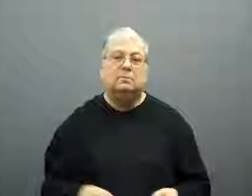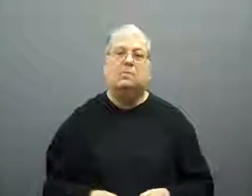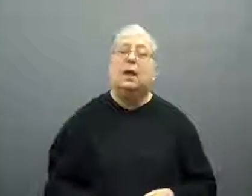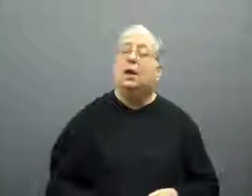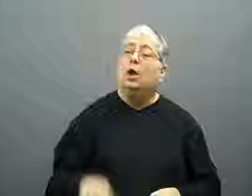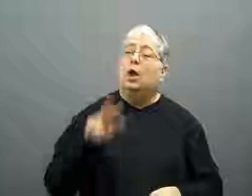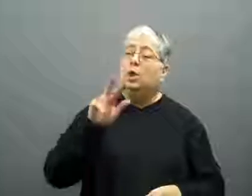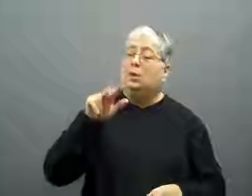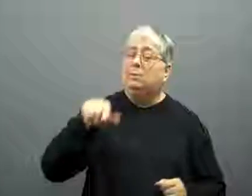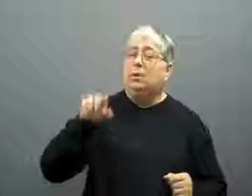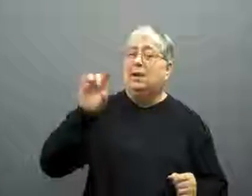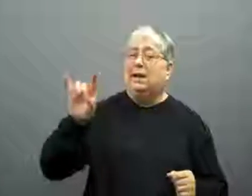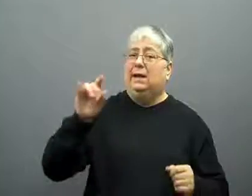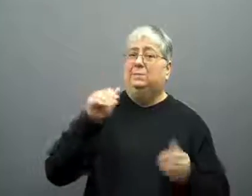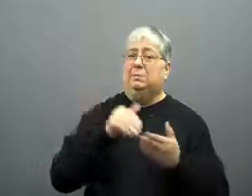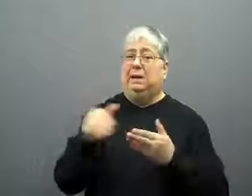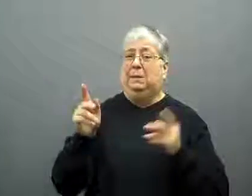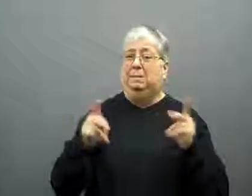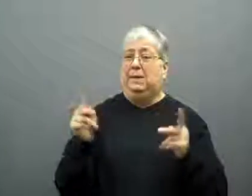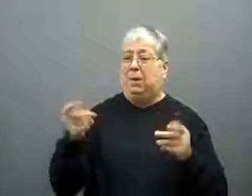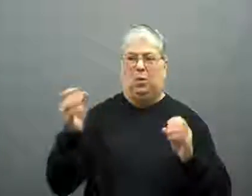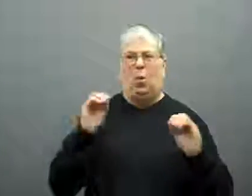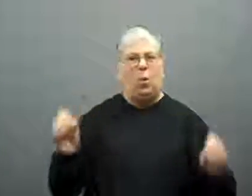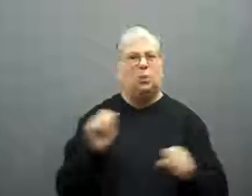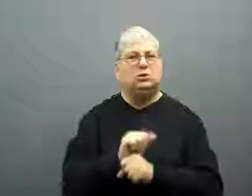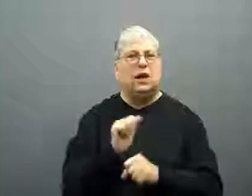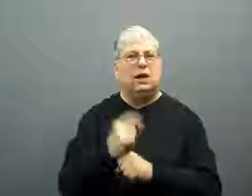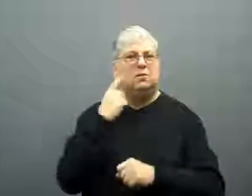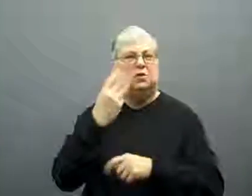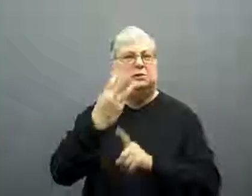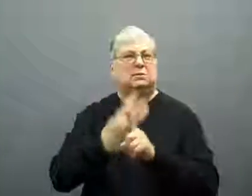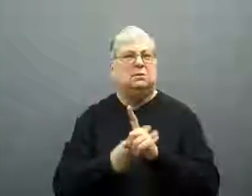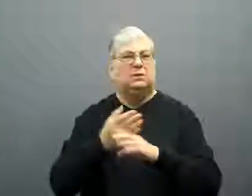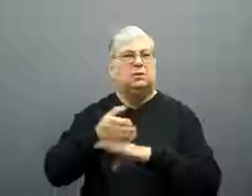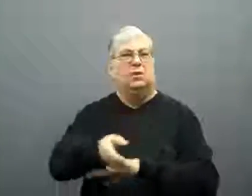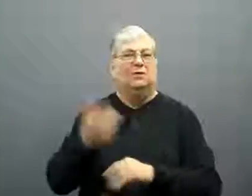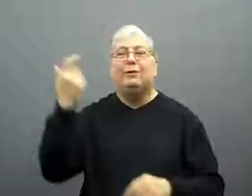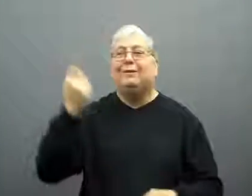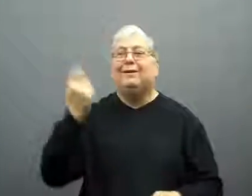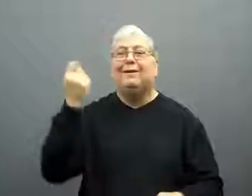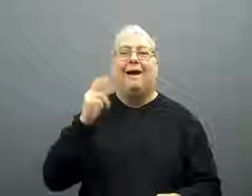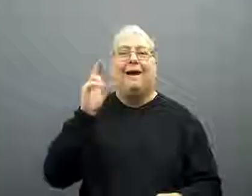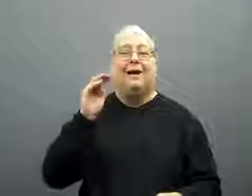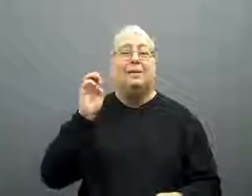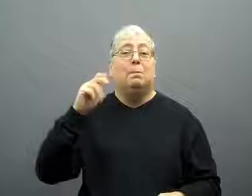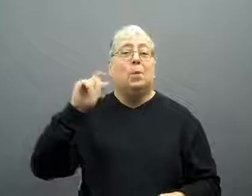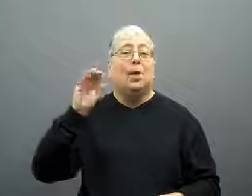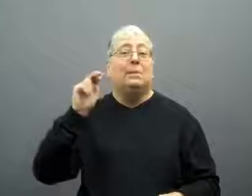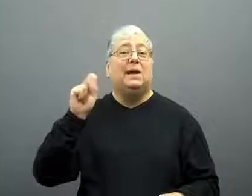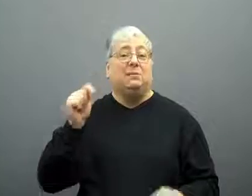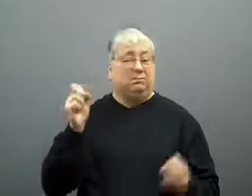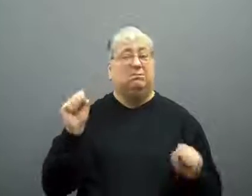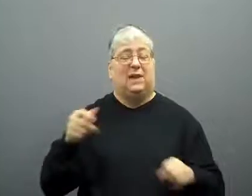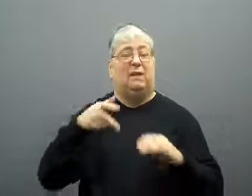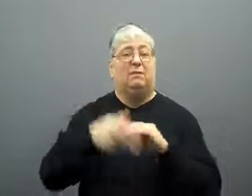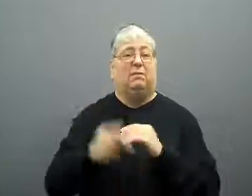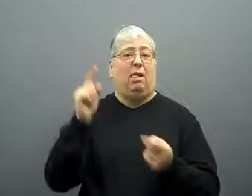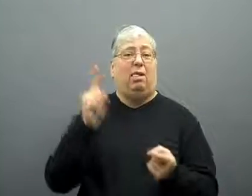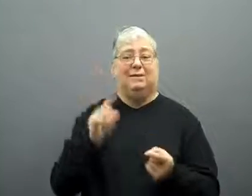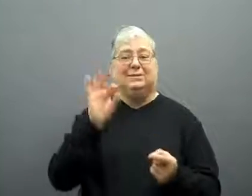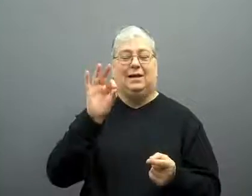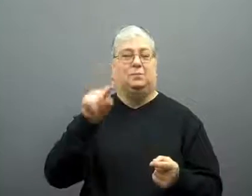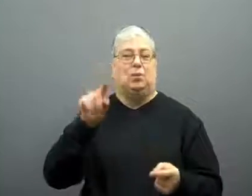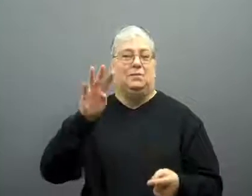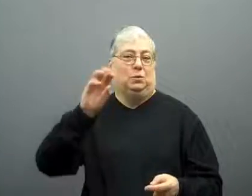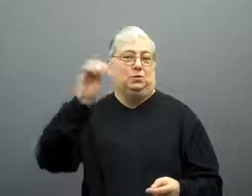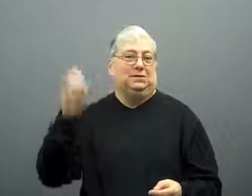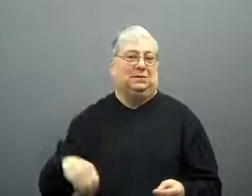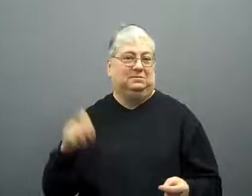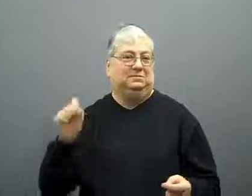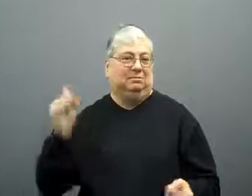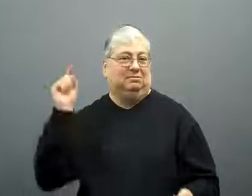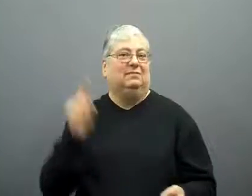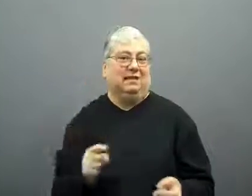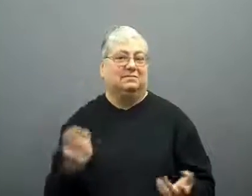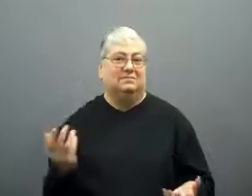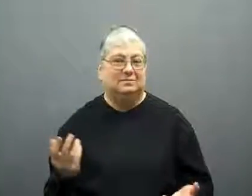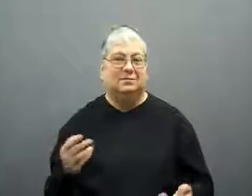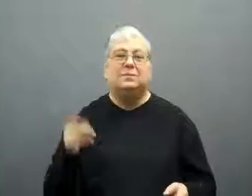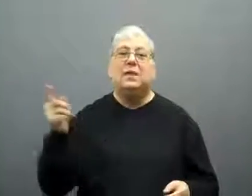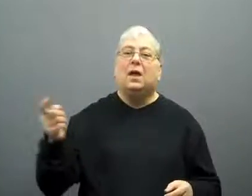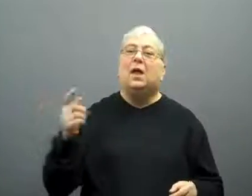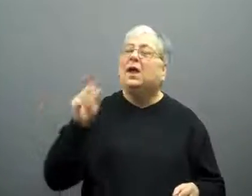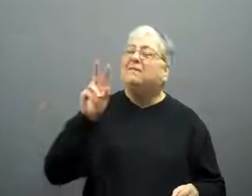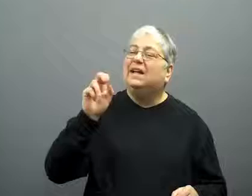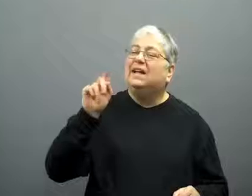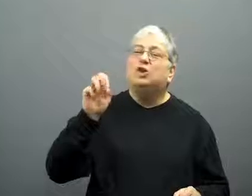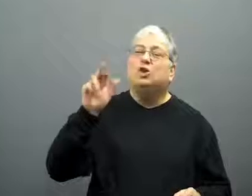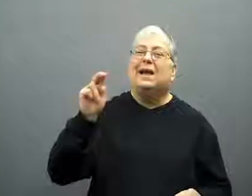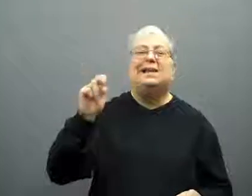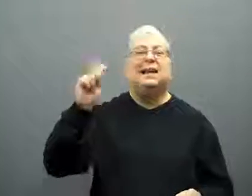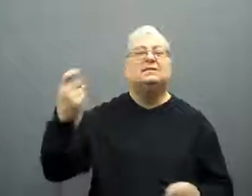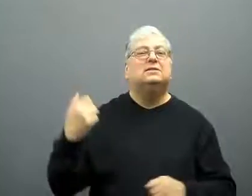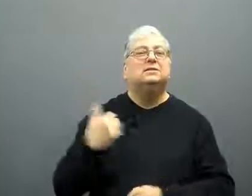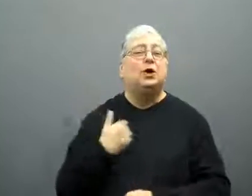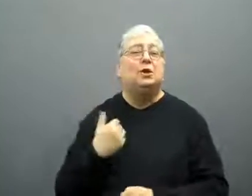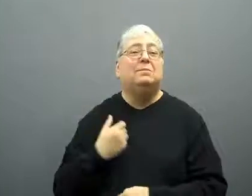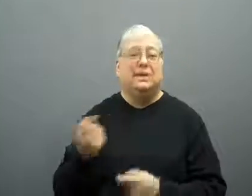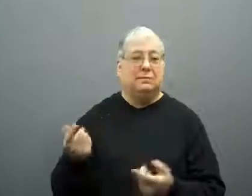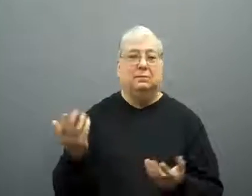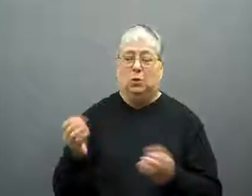3.8 million people who have been receiving unemployment for over 6 months